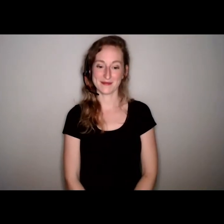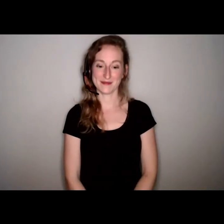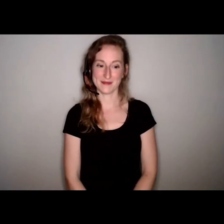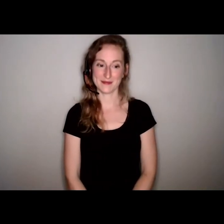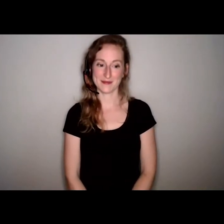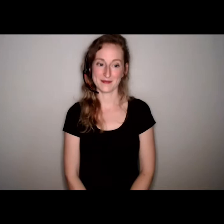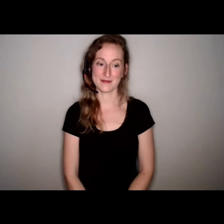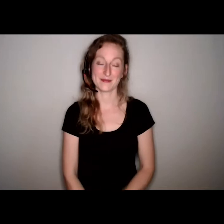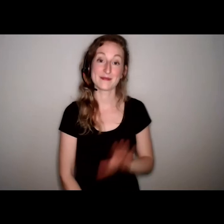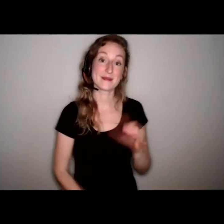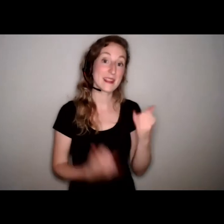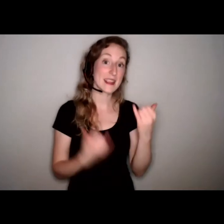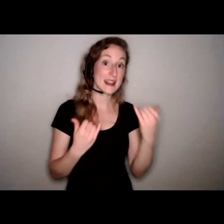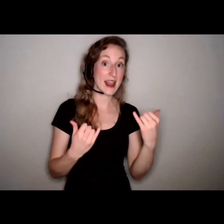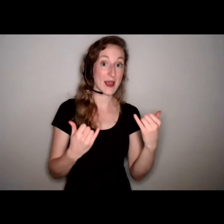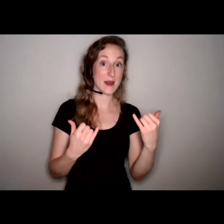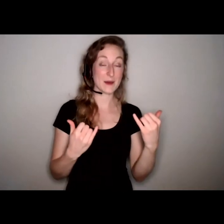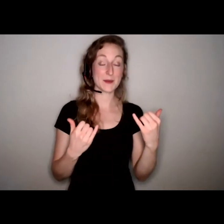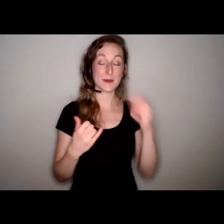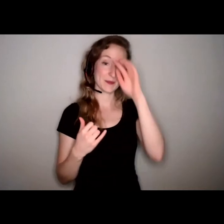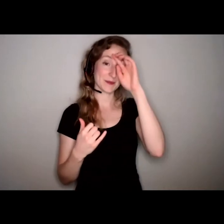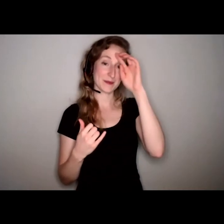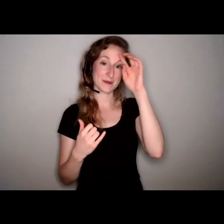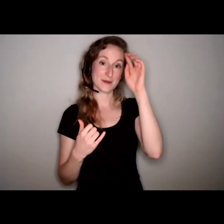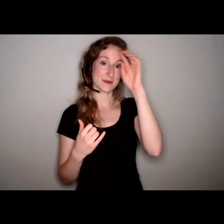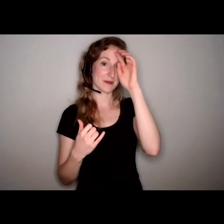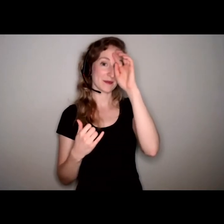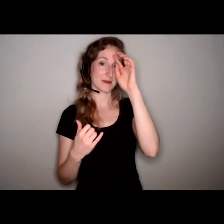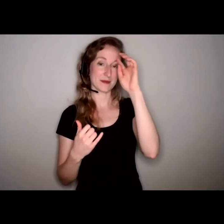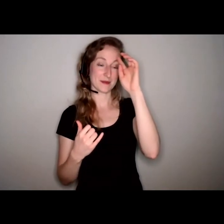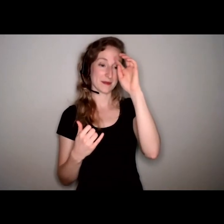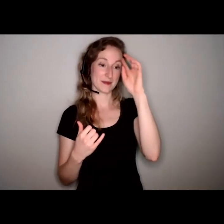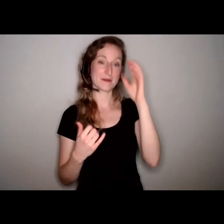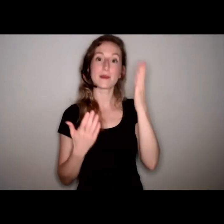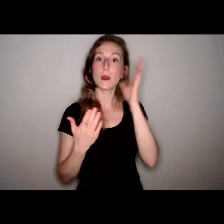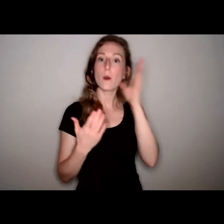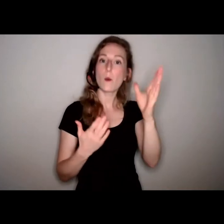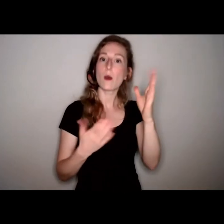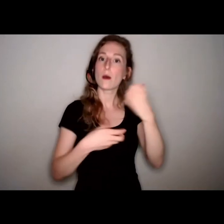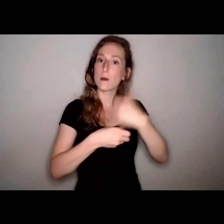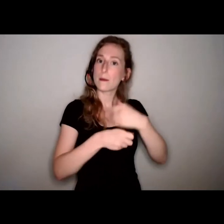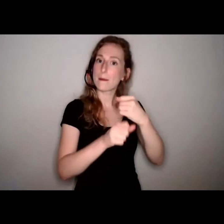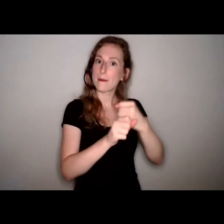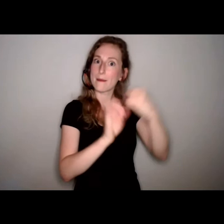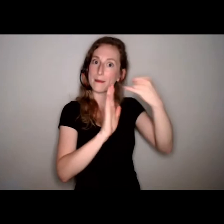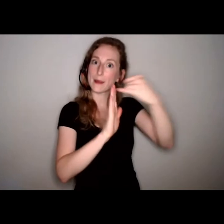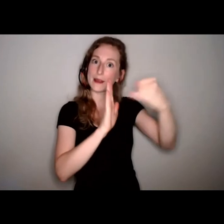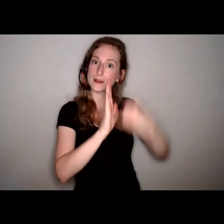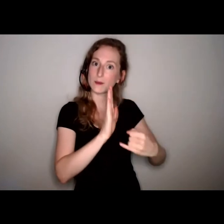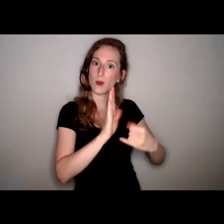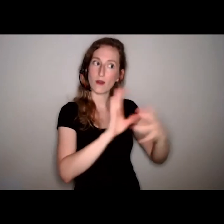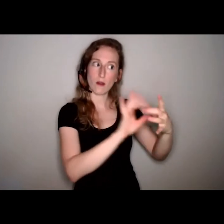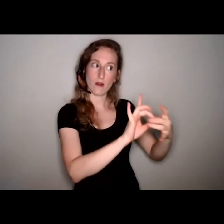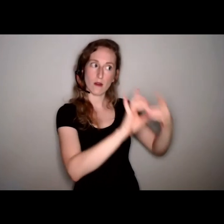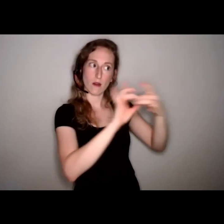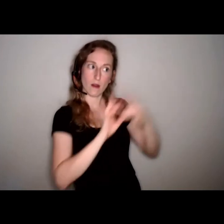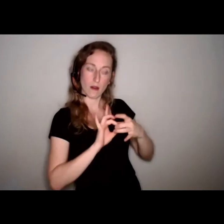Now we are going to make art based on what we feel when we look at some other Clyfford